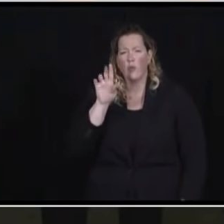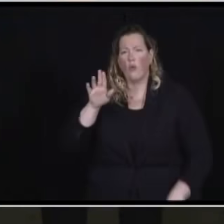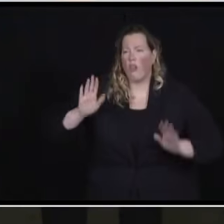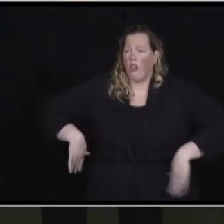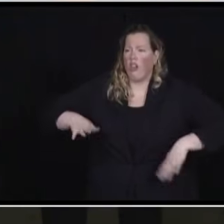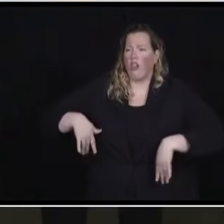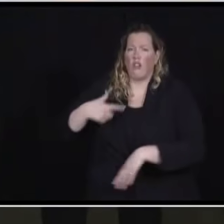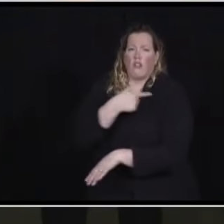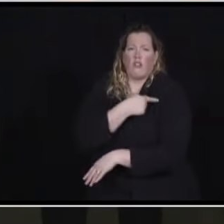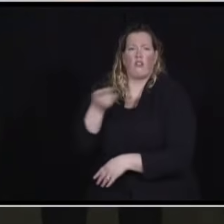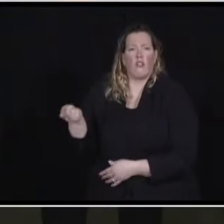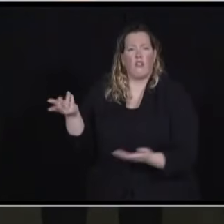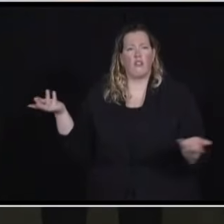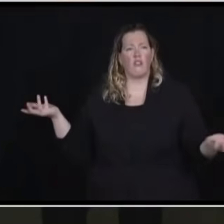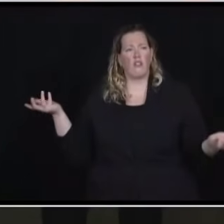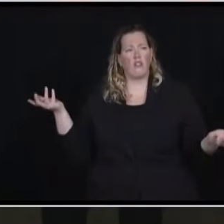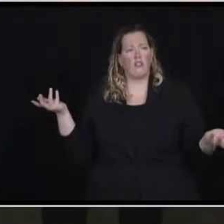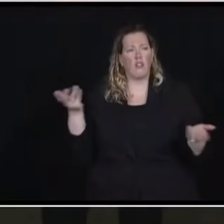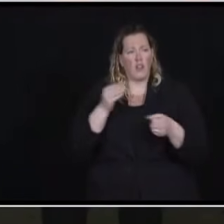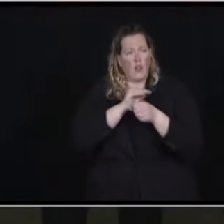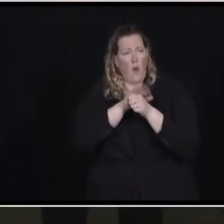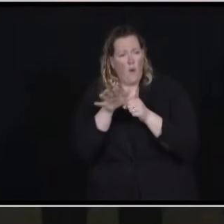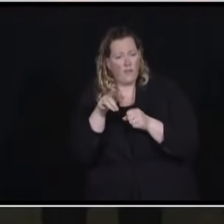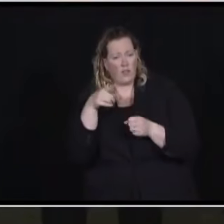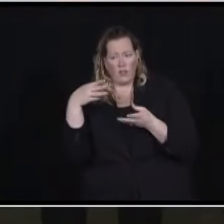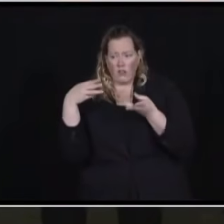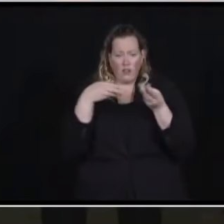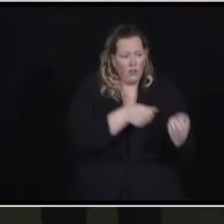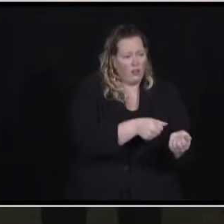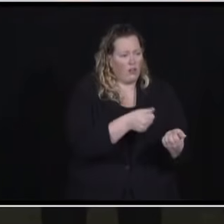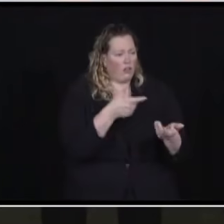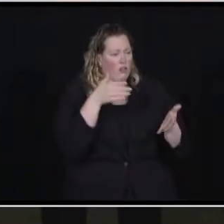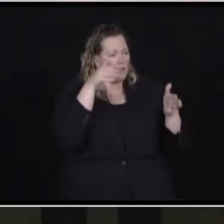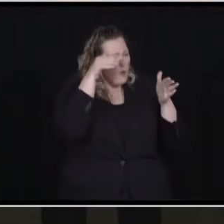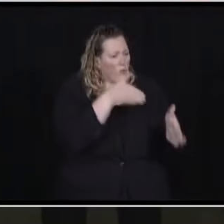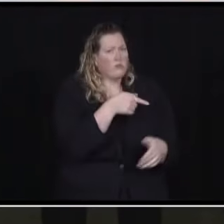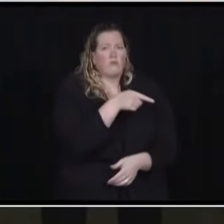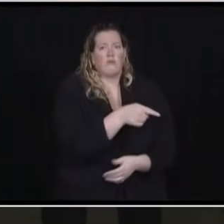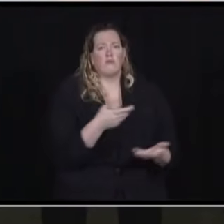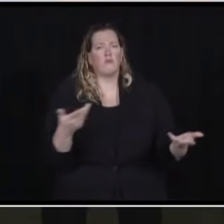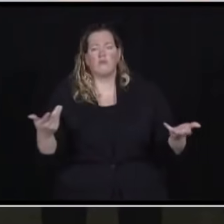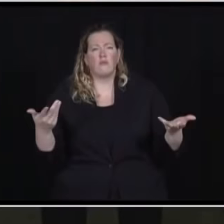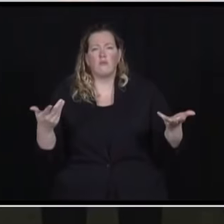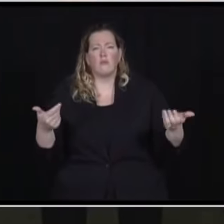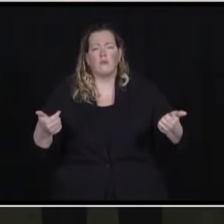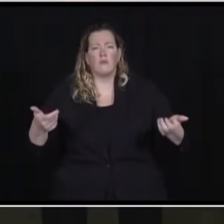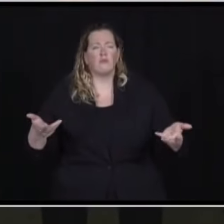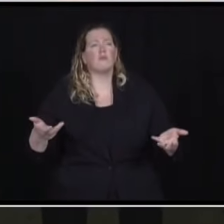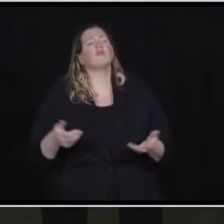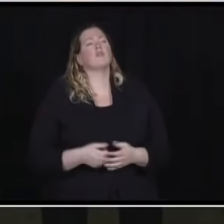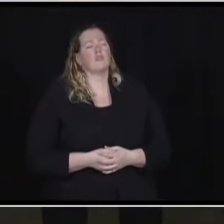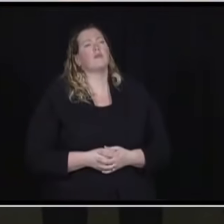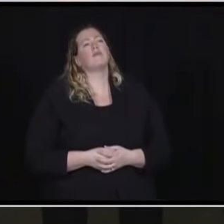think that's as much of the specific parts of it as I can tell for you, did that answer your question?